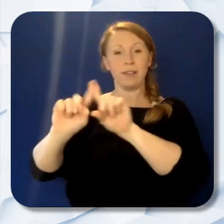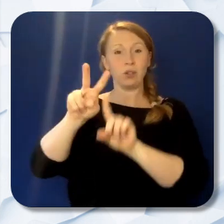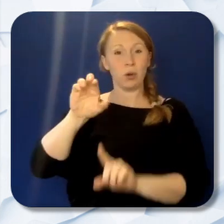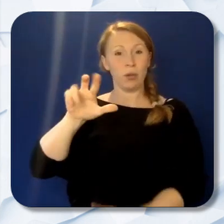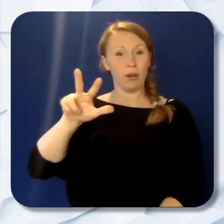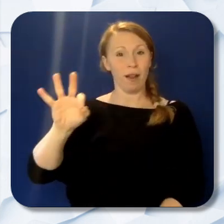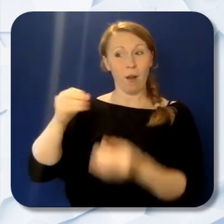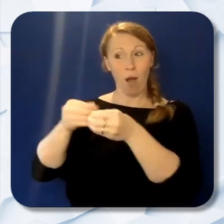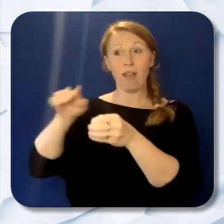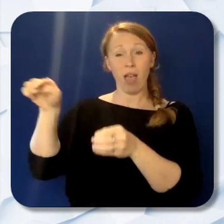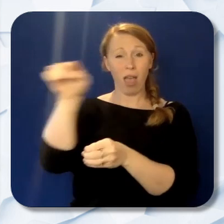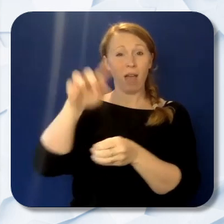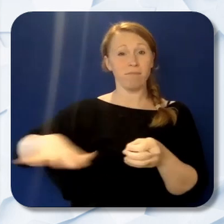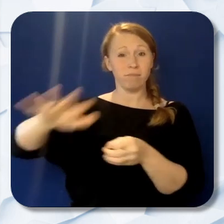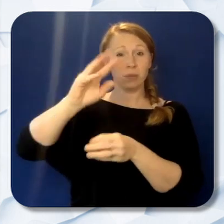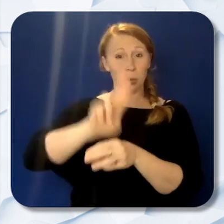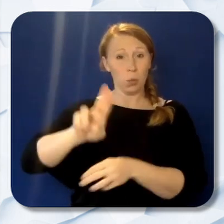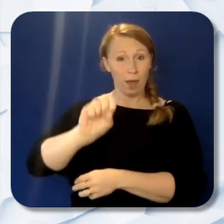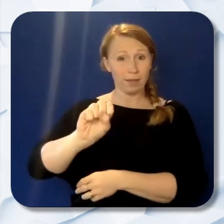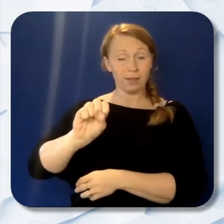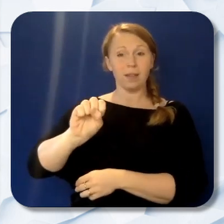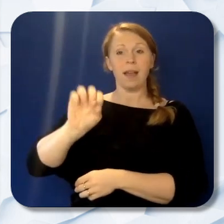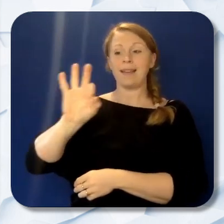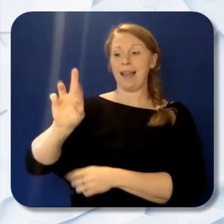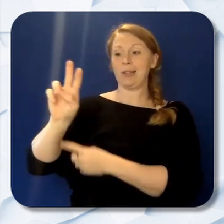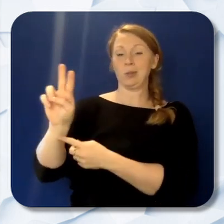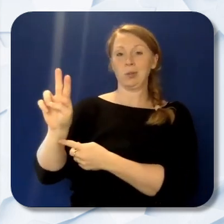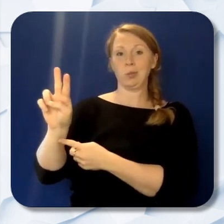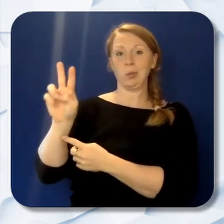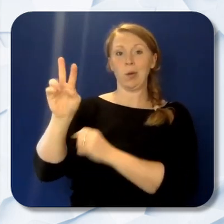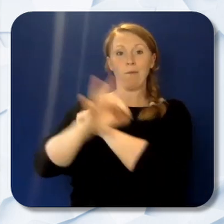across the Us. And ninety-two foreign offices across the Globe.